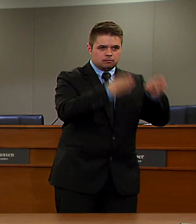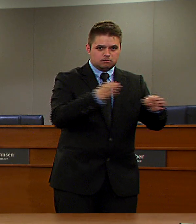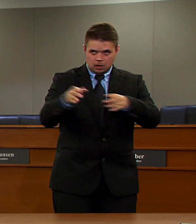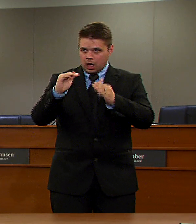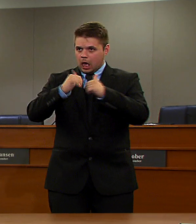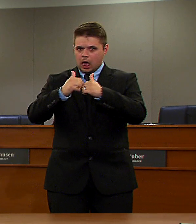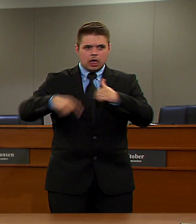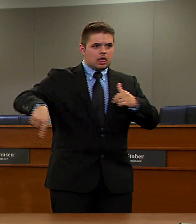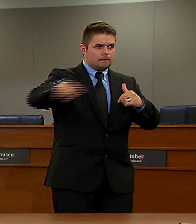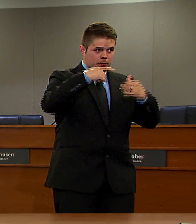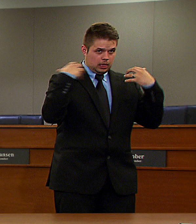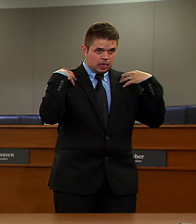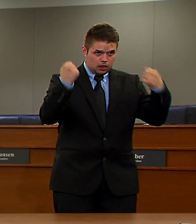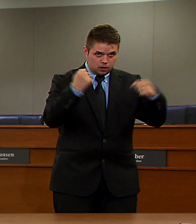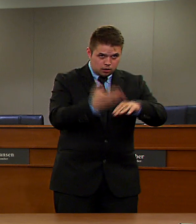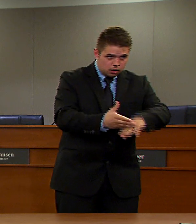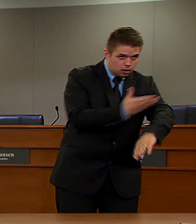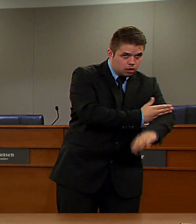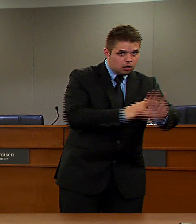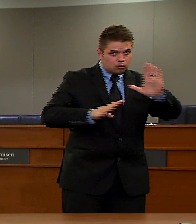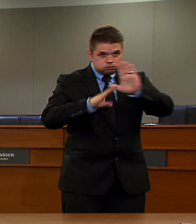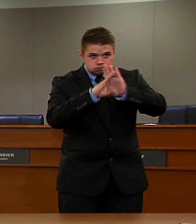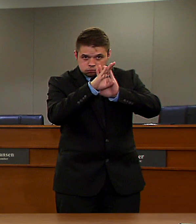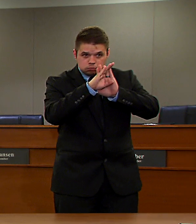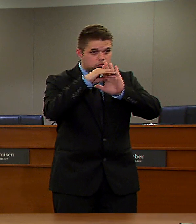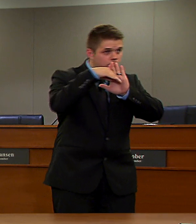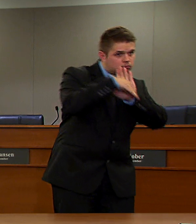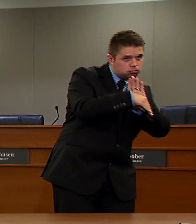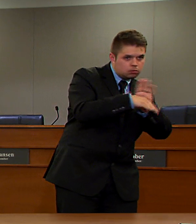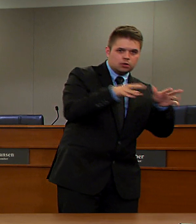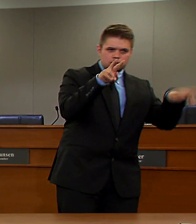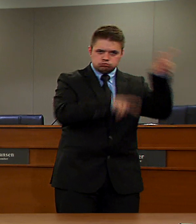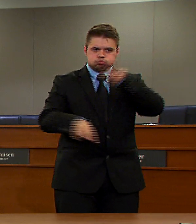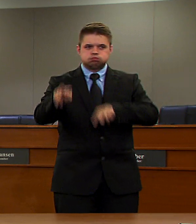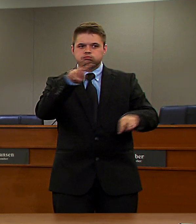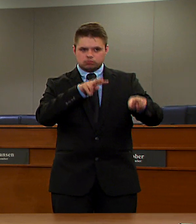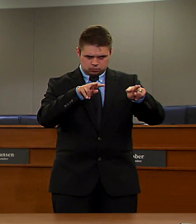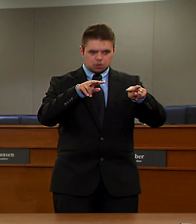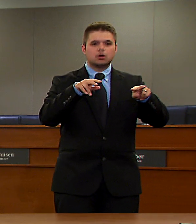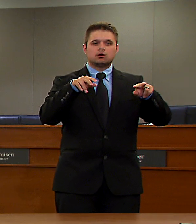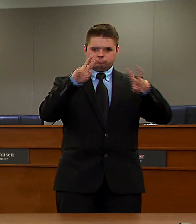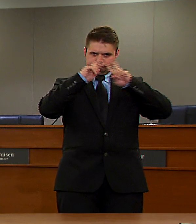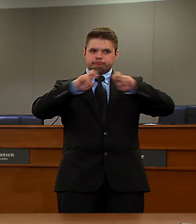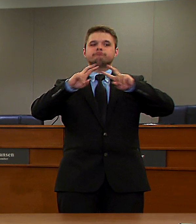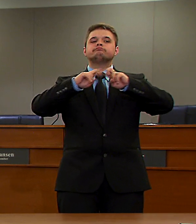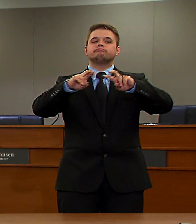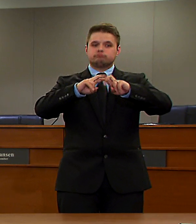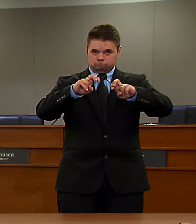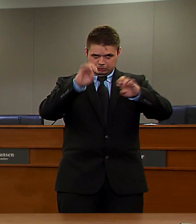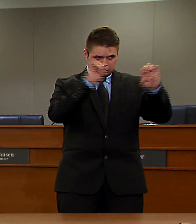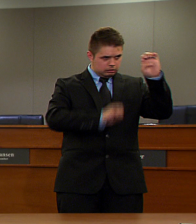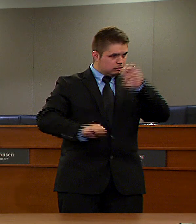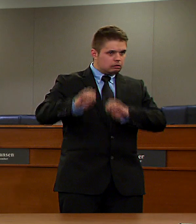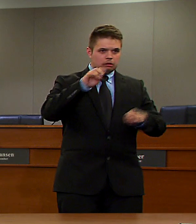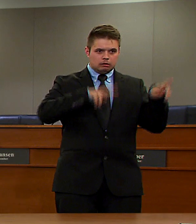and activities reopen, allowing for time to evaluate whether it's safe to move to the next phase.